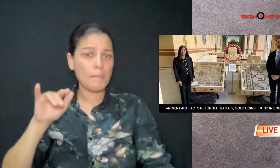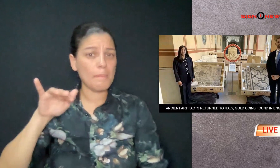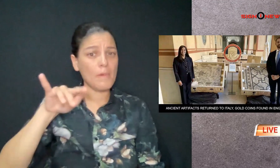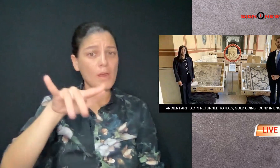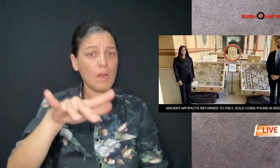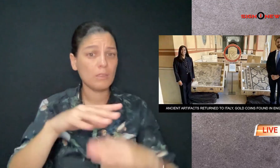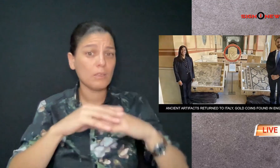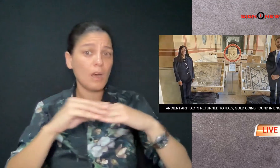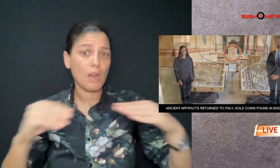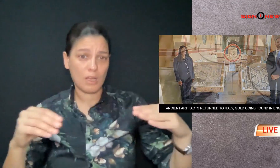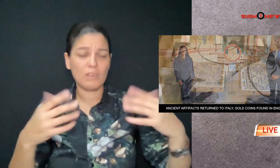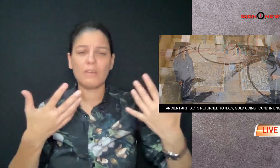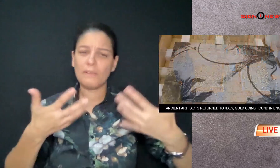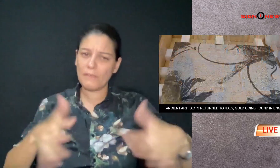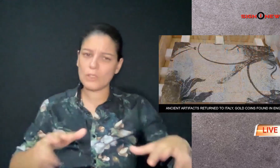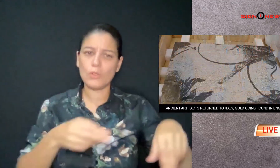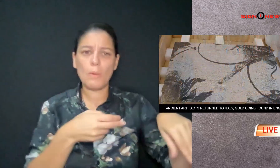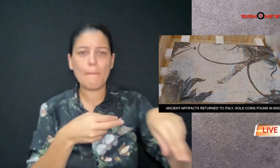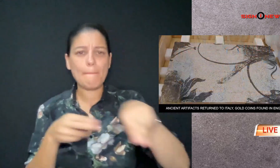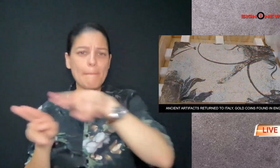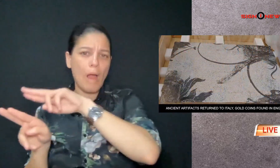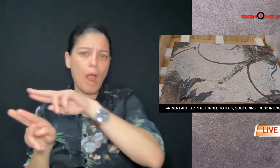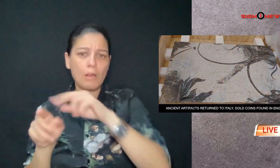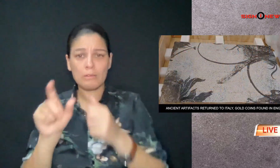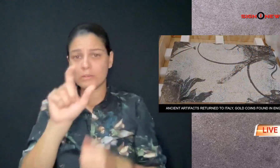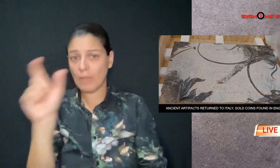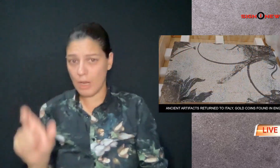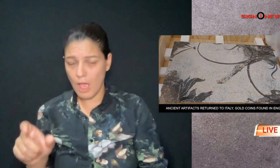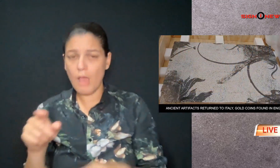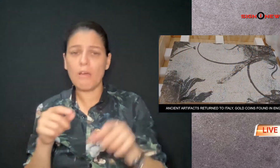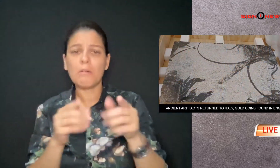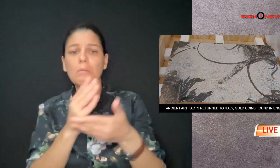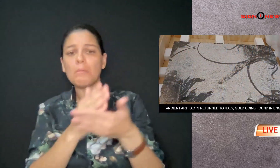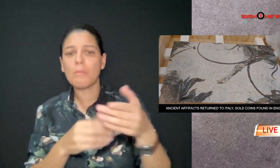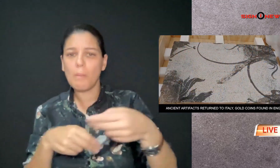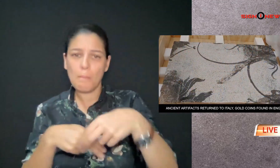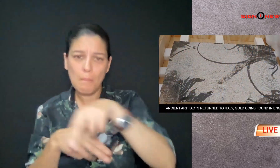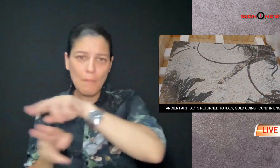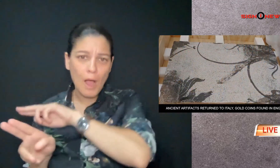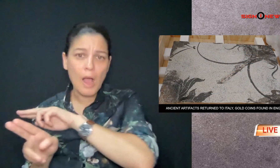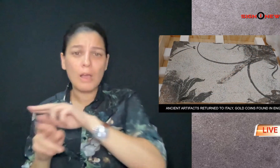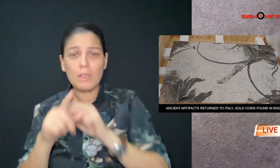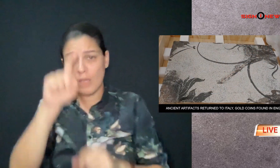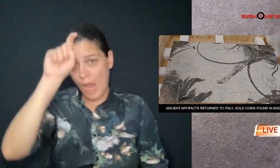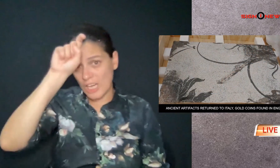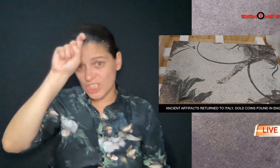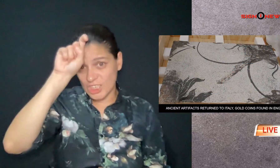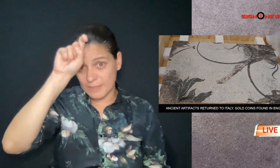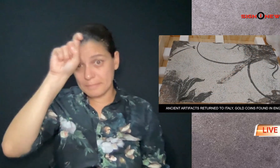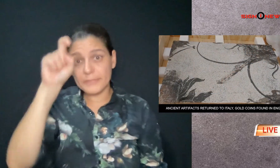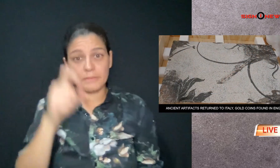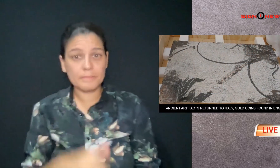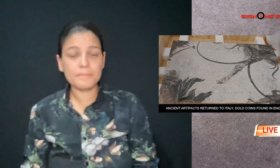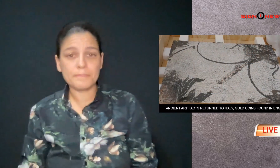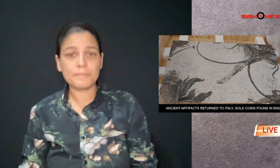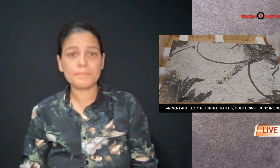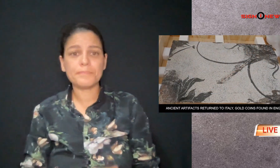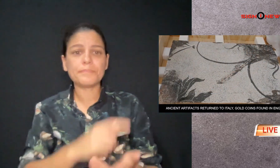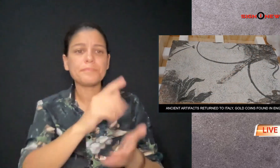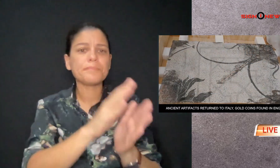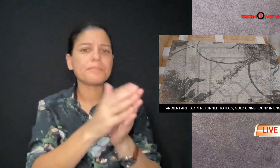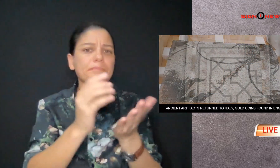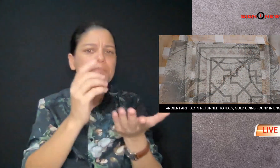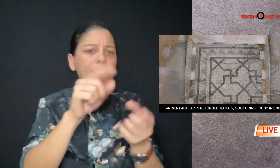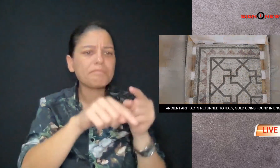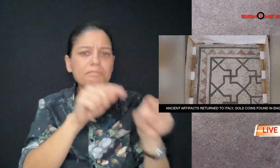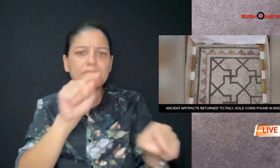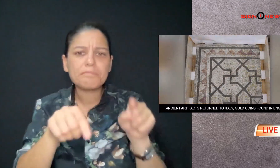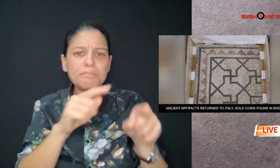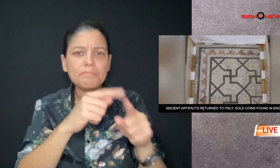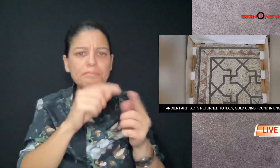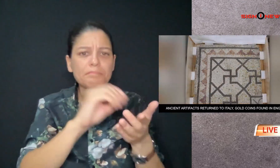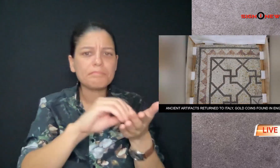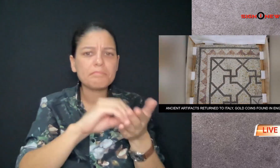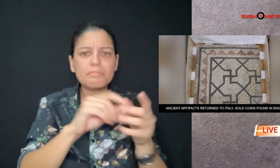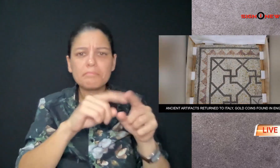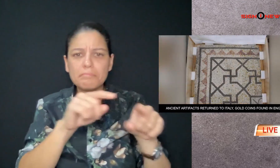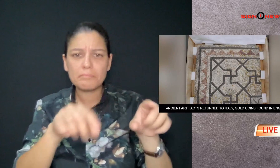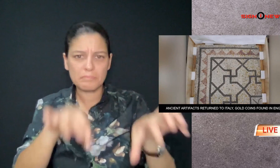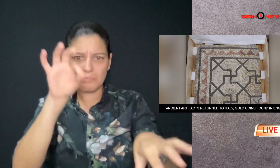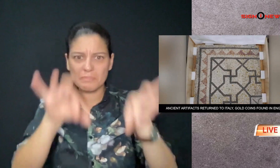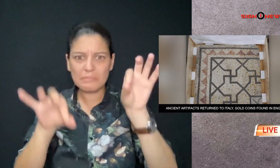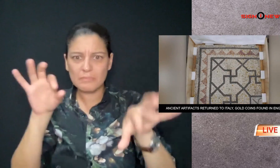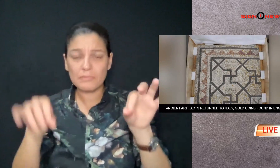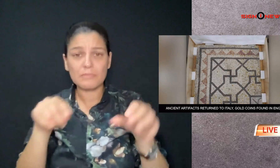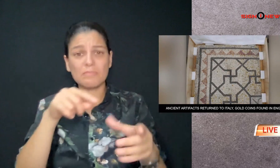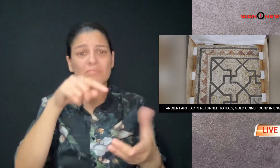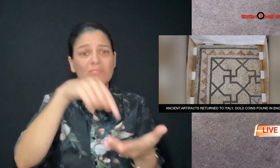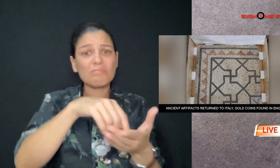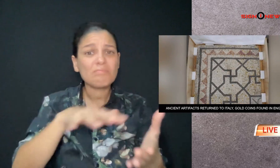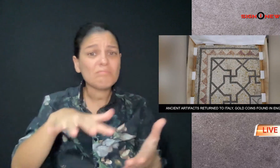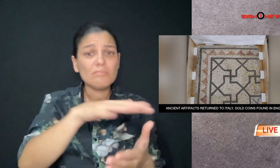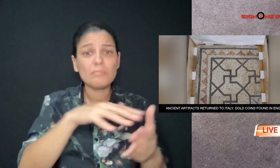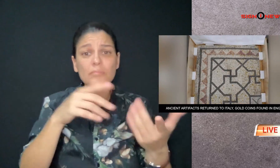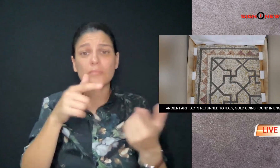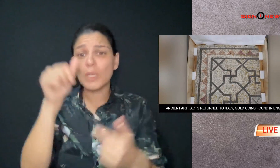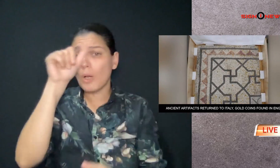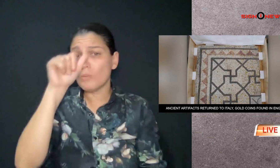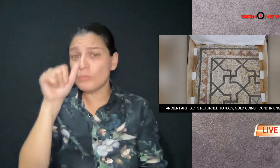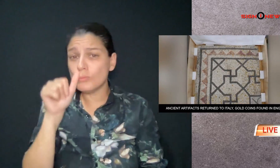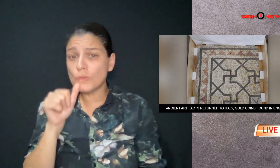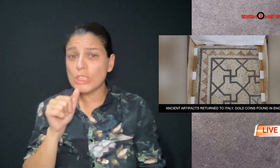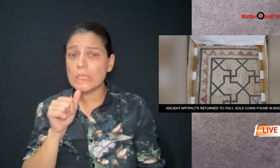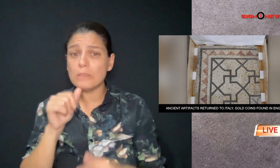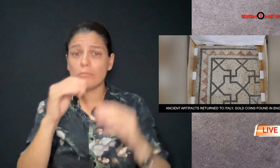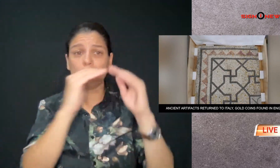million are back in Italy and Egypt the items were discovered in museums homes